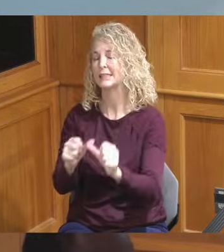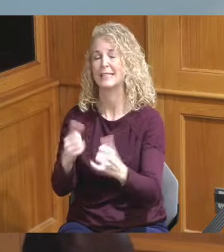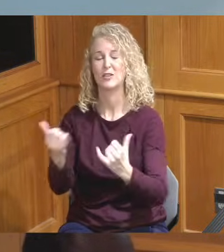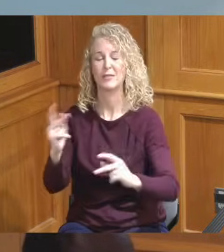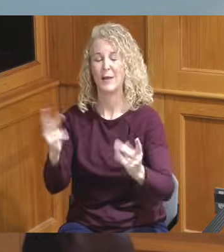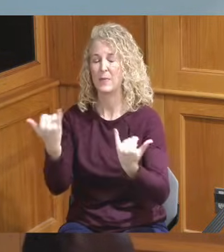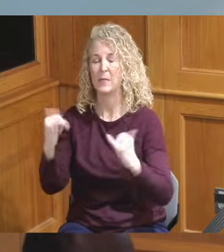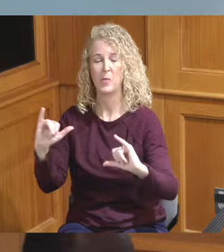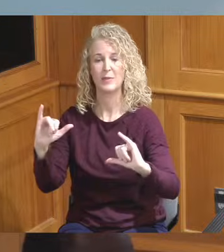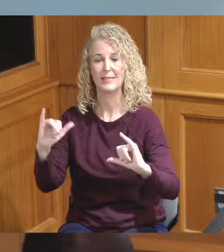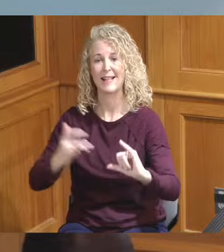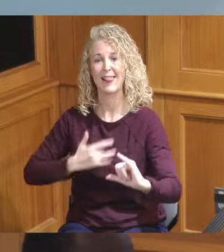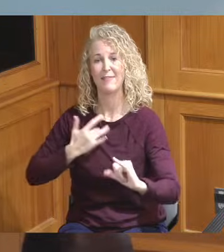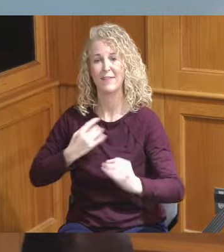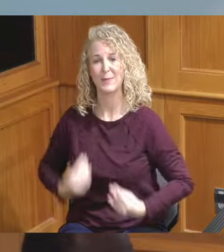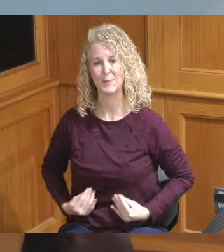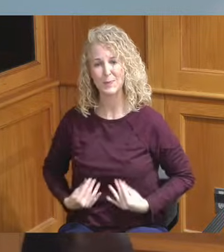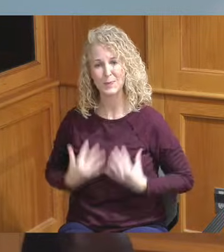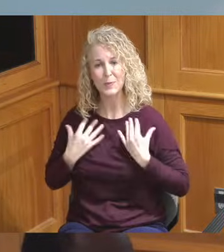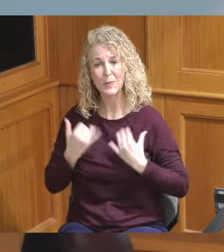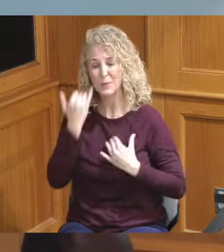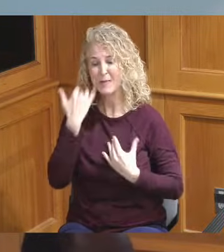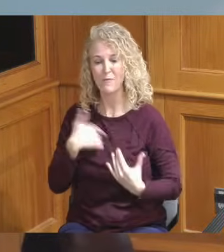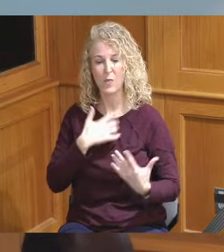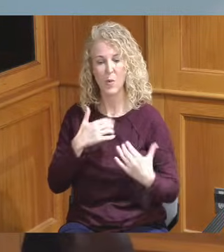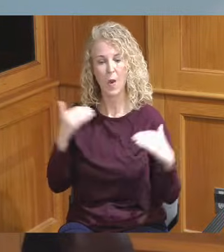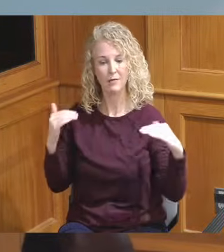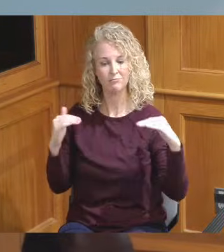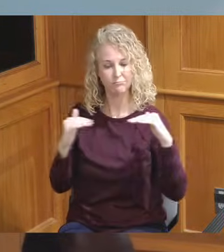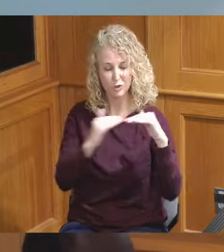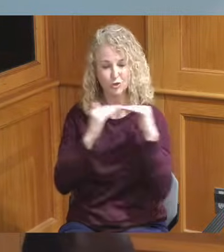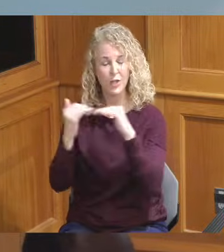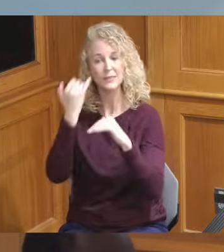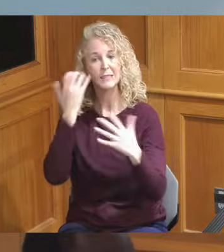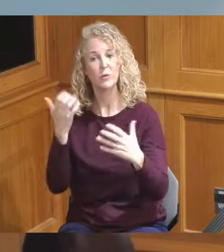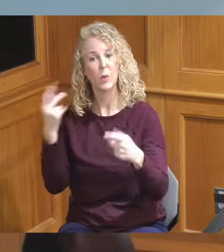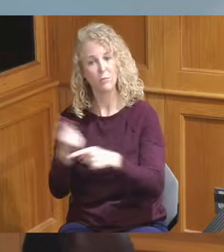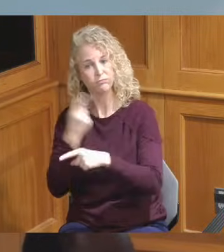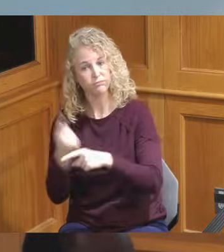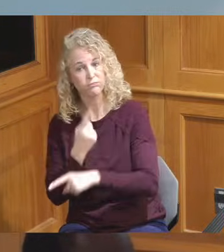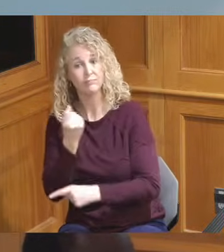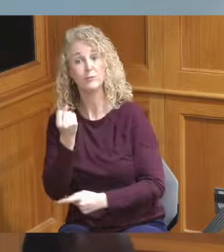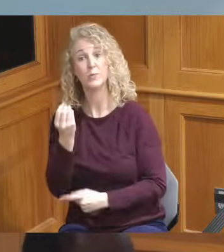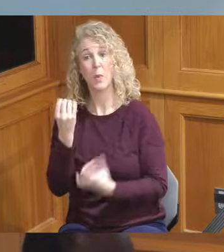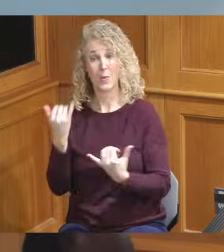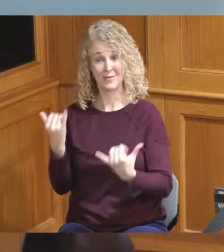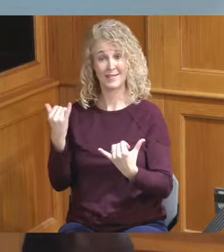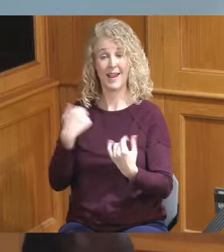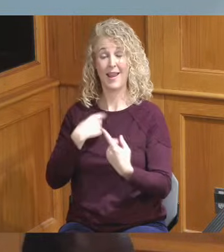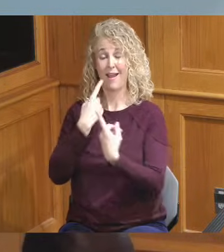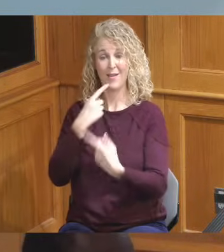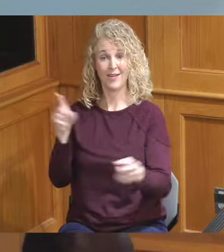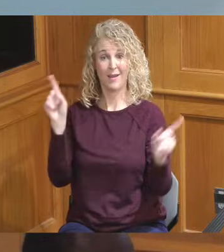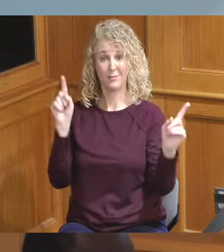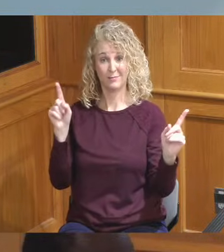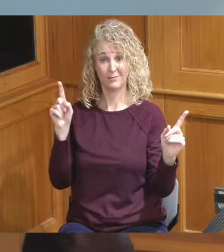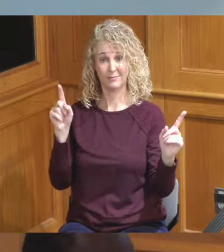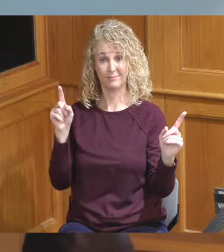all who seek justice and righteousness. Now therefore, be it proclaim that on behalf of